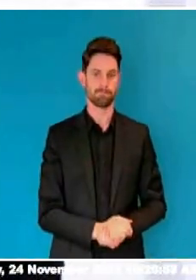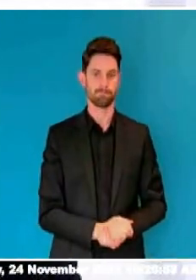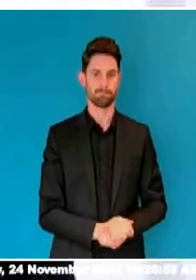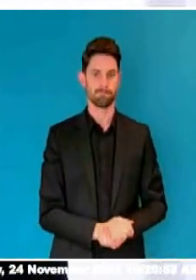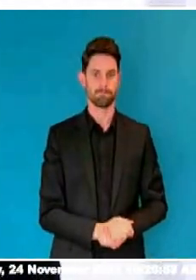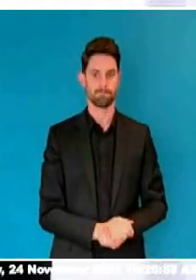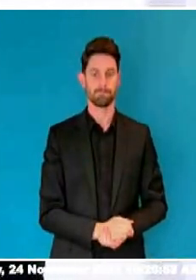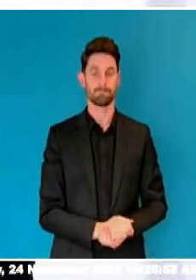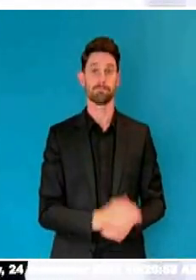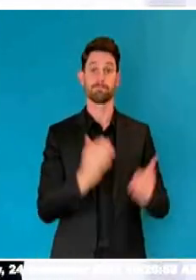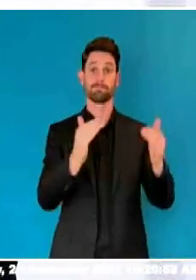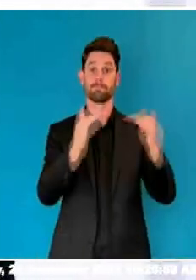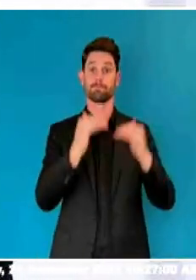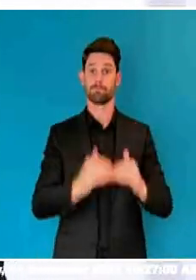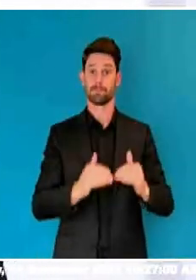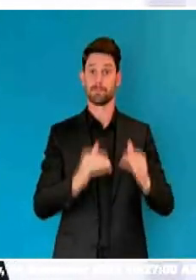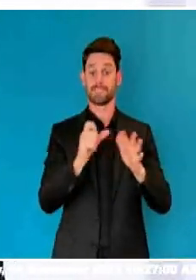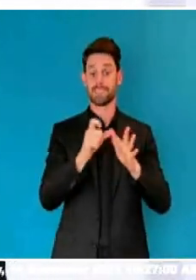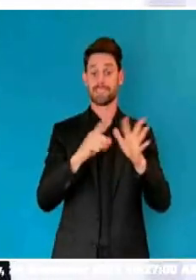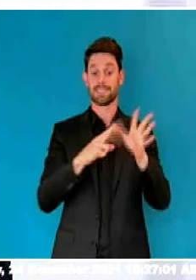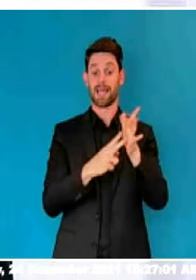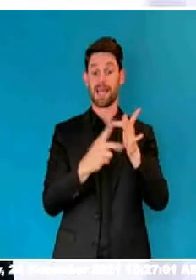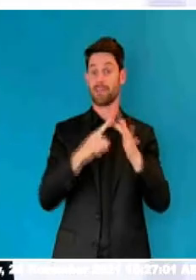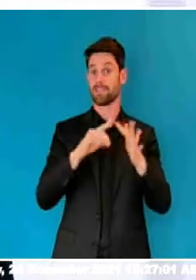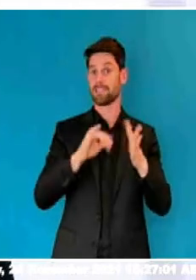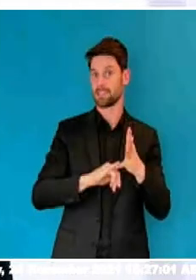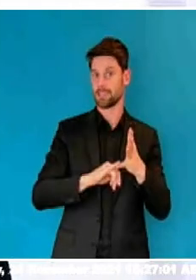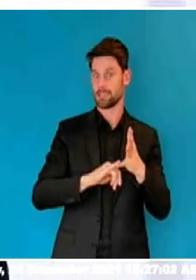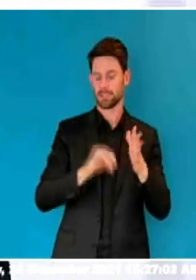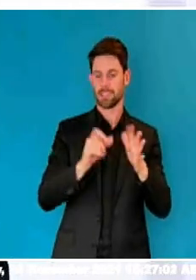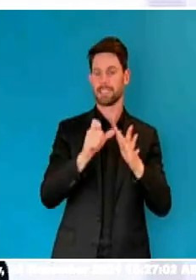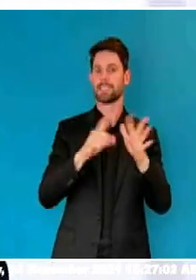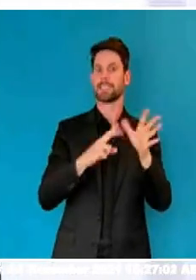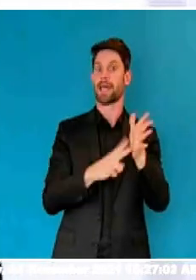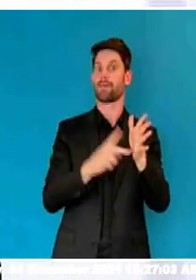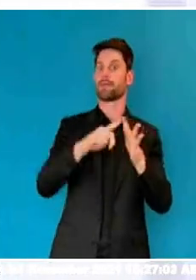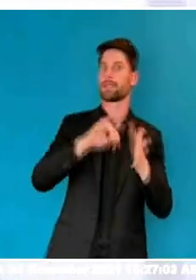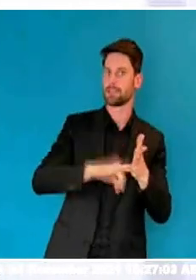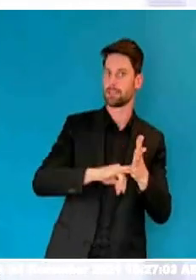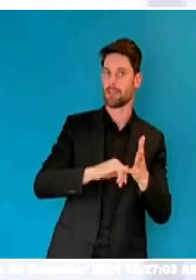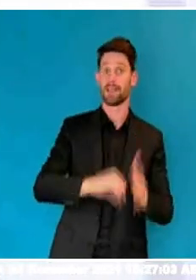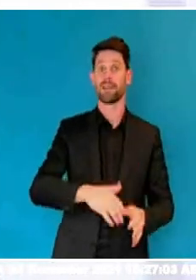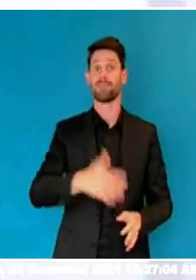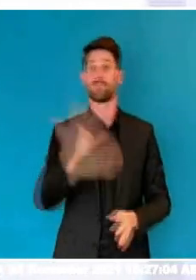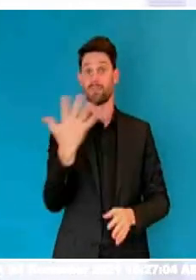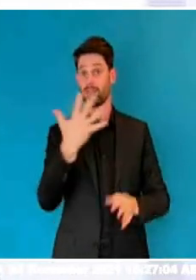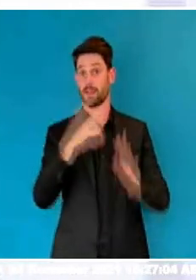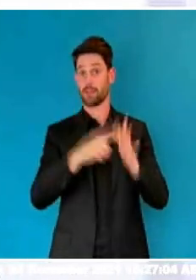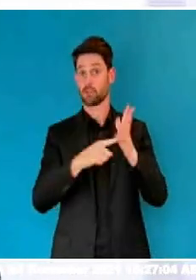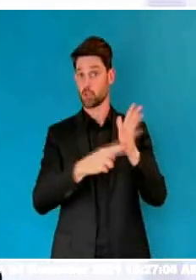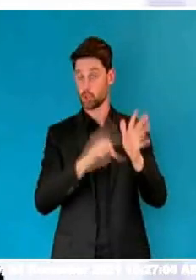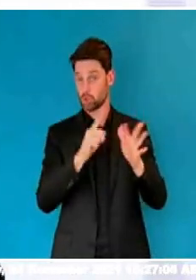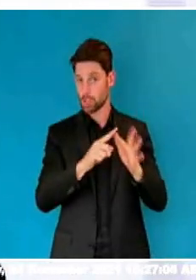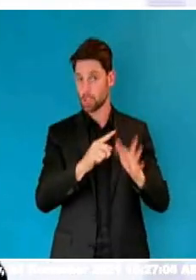The statement of Meaghan Davis dated 15 June 2021 will be